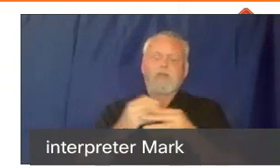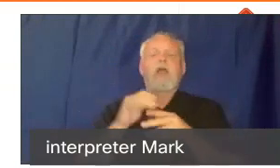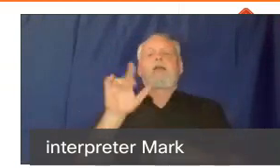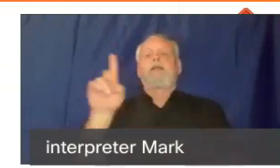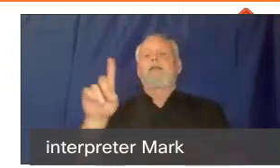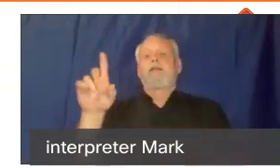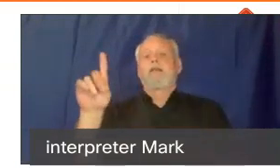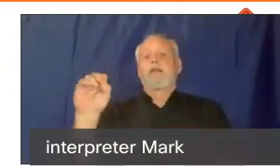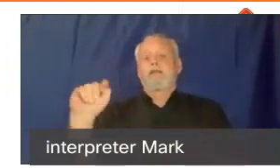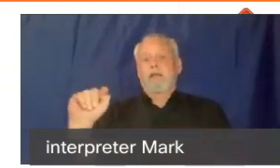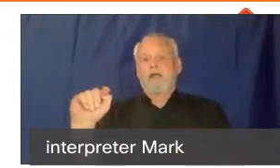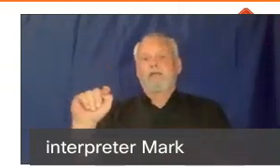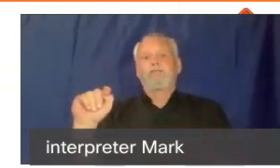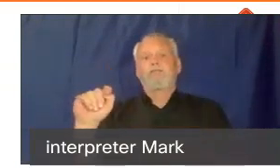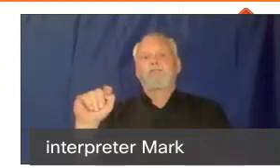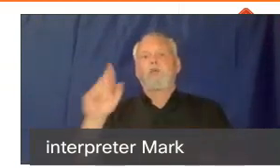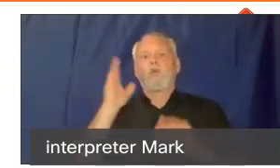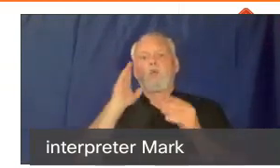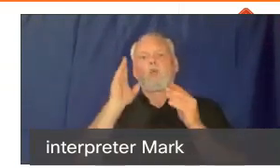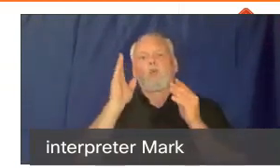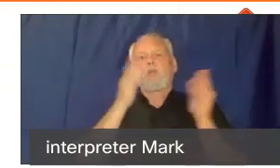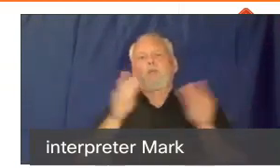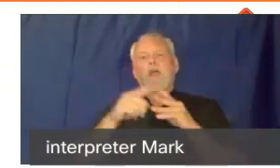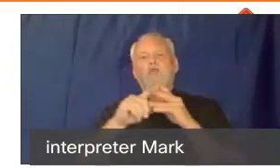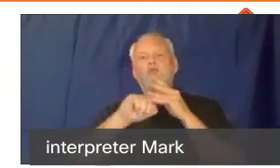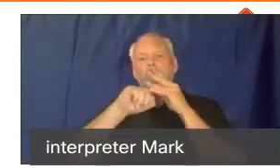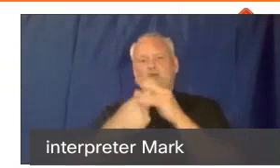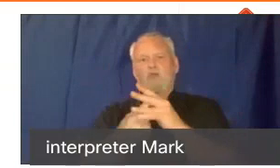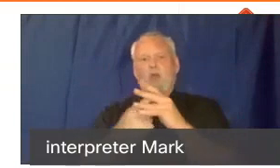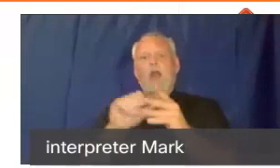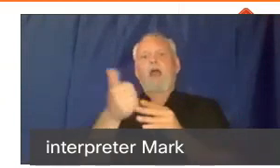Tends to start on once preferred alignment.